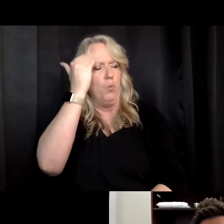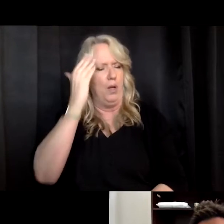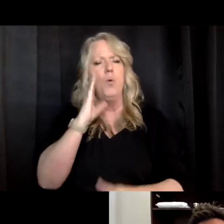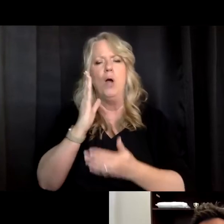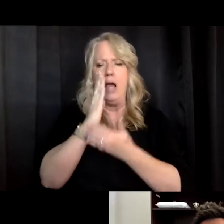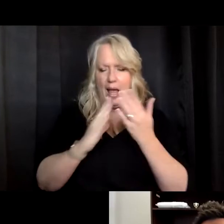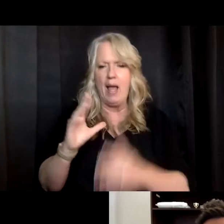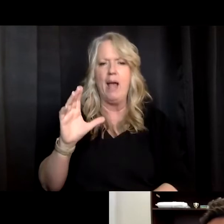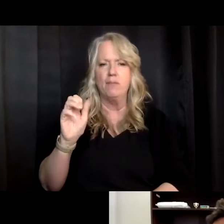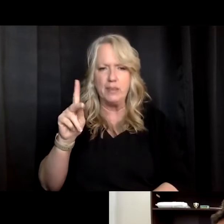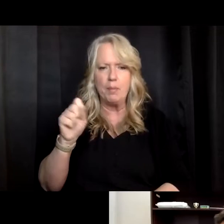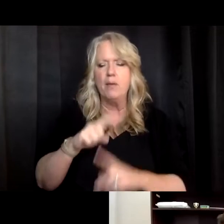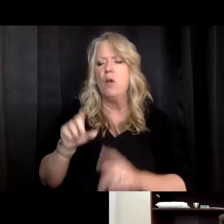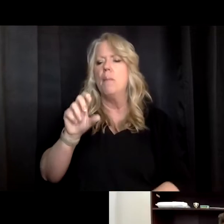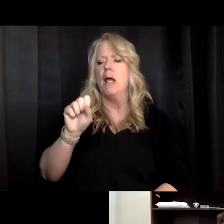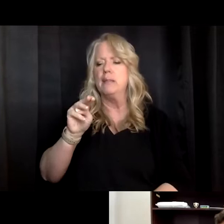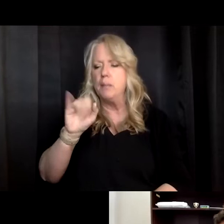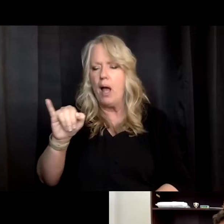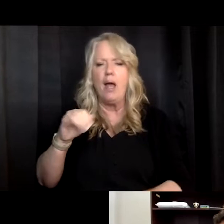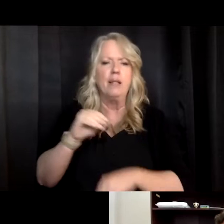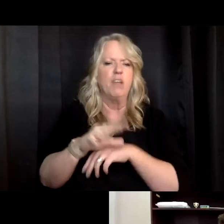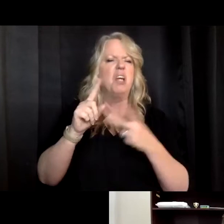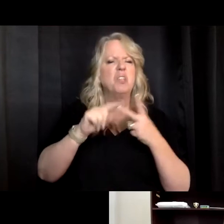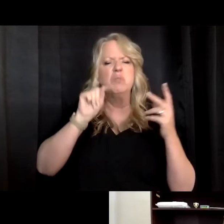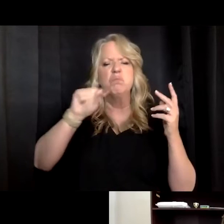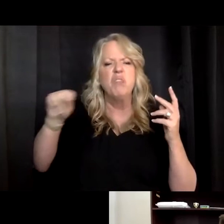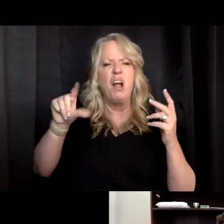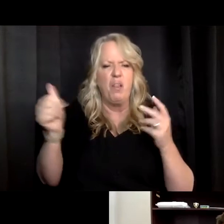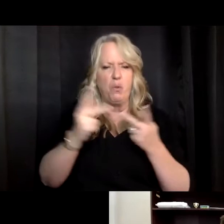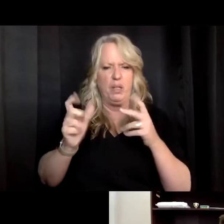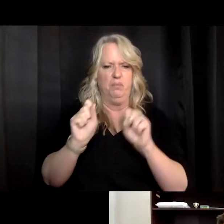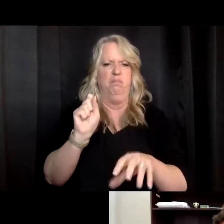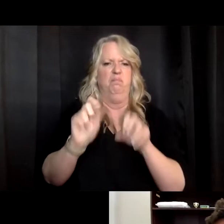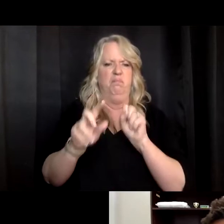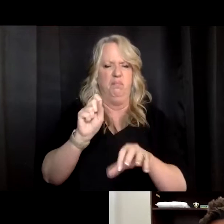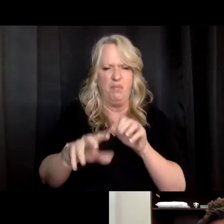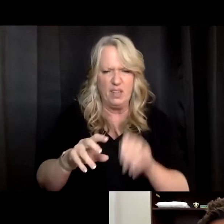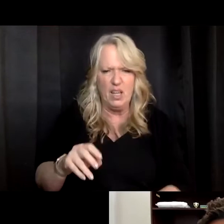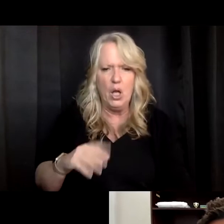HERE THAT ARE GOING TO BE COMING HOT. JUST PEOPLE BE AWARE THERE IS GOING TO BE LINKS COMING. SOME